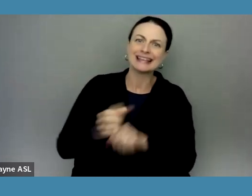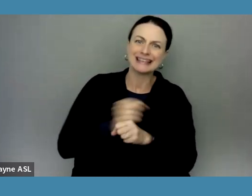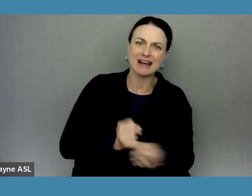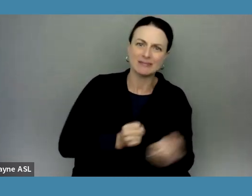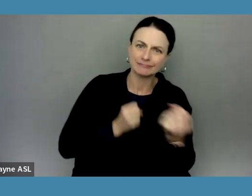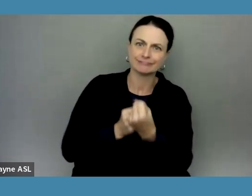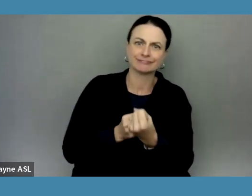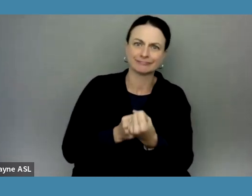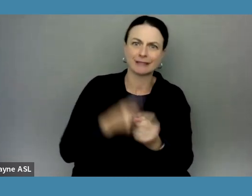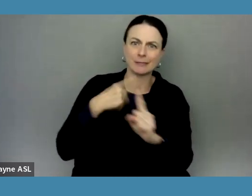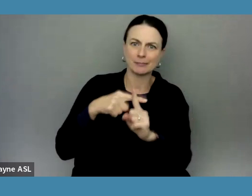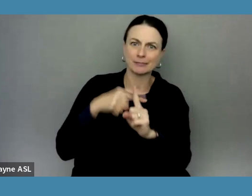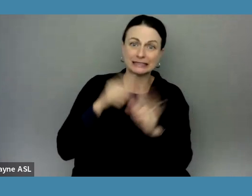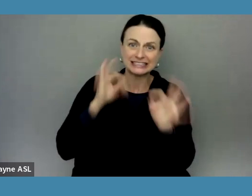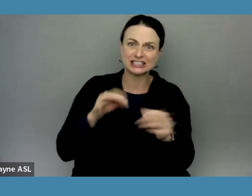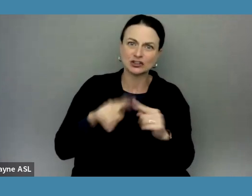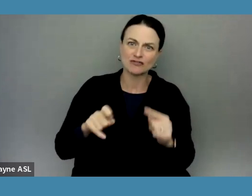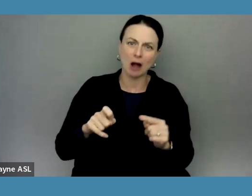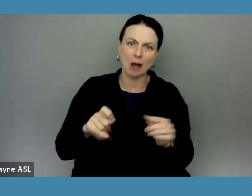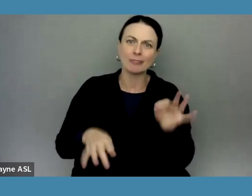from the hearing officer in the fair hearing process.